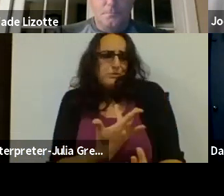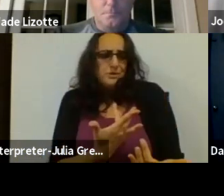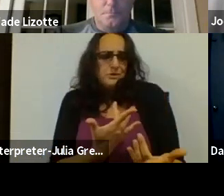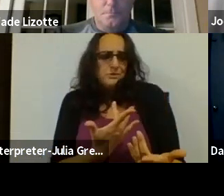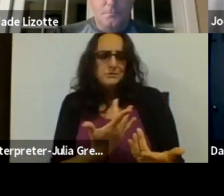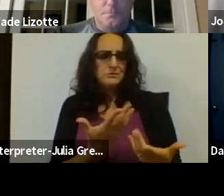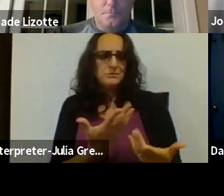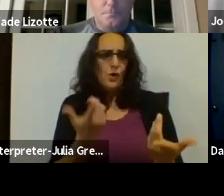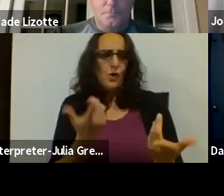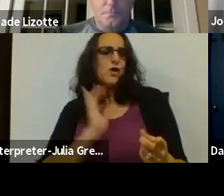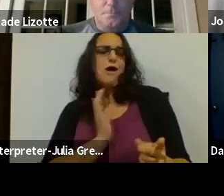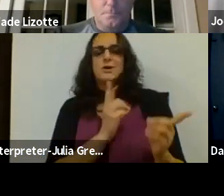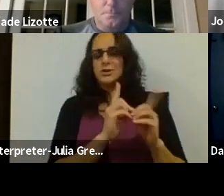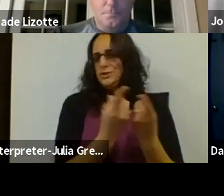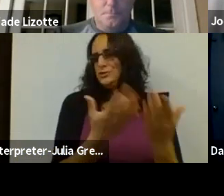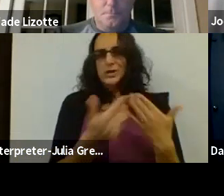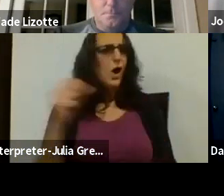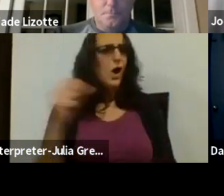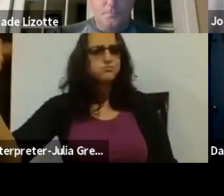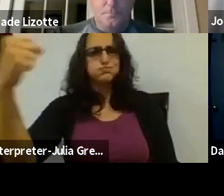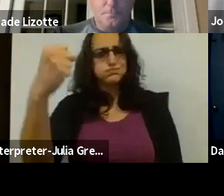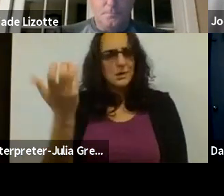Vincent Cerce: Right, yeah. Deniz Savas: Absolutely right. It seemed pretty standard stuff so